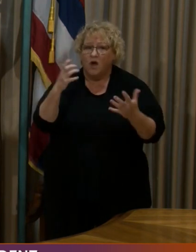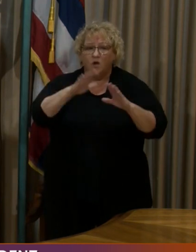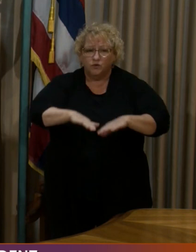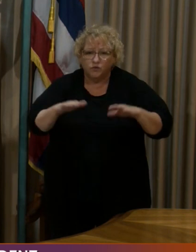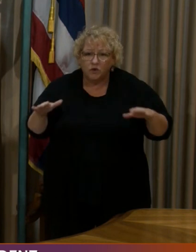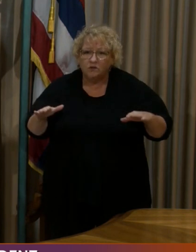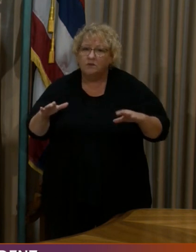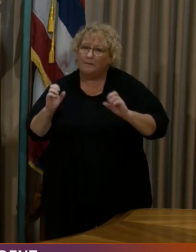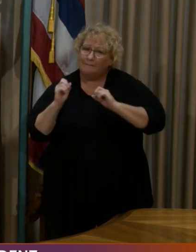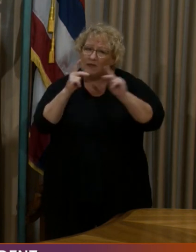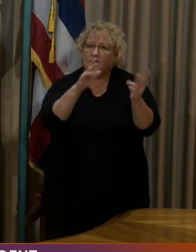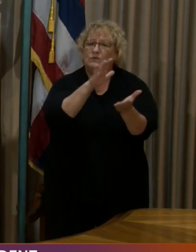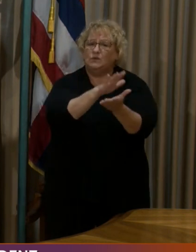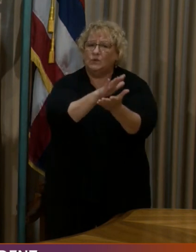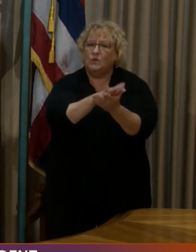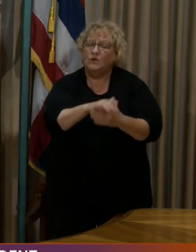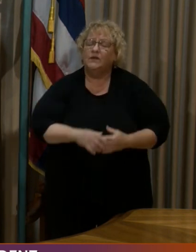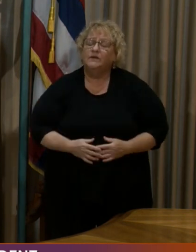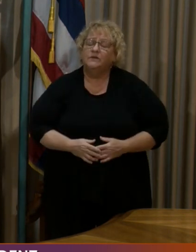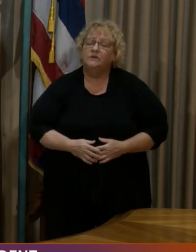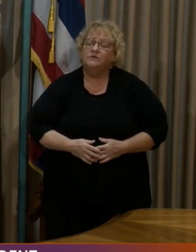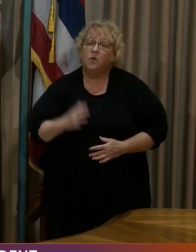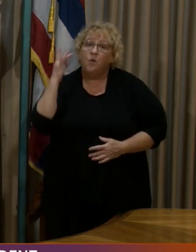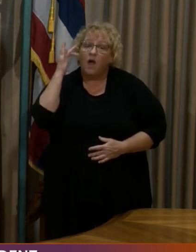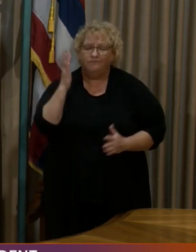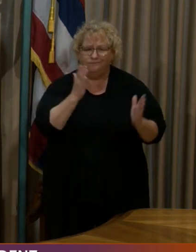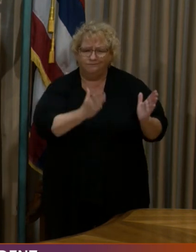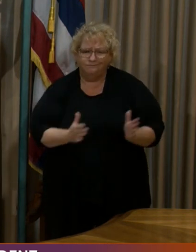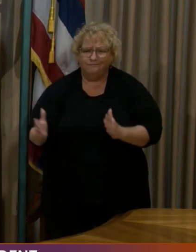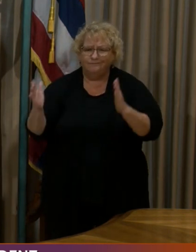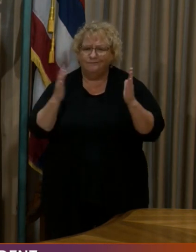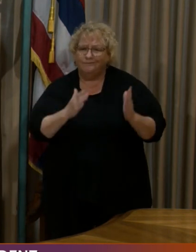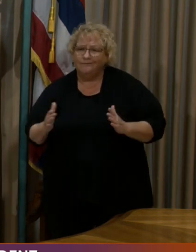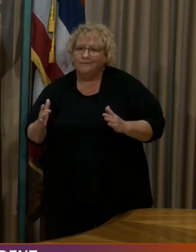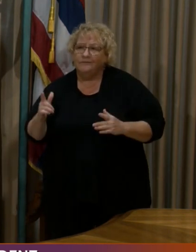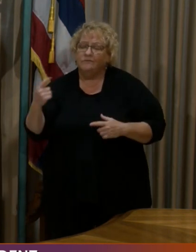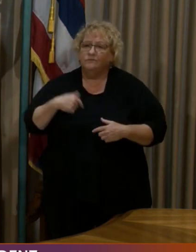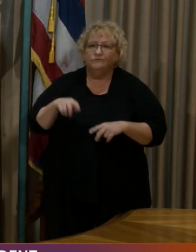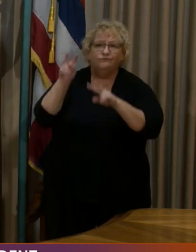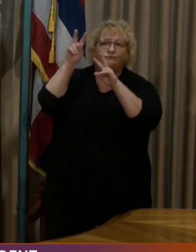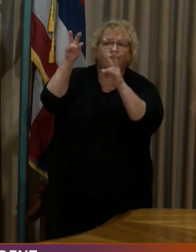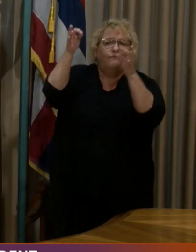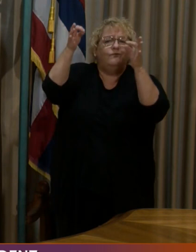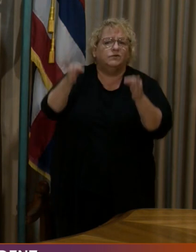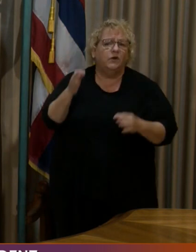THESE REASONS. YOU WANT OUR CHILDREN TO RETURN